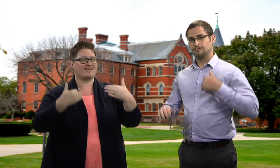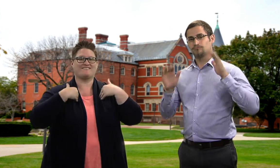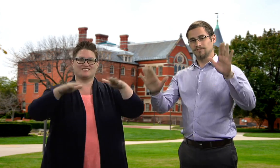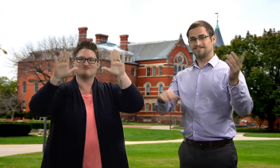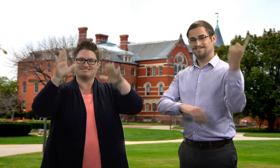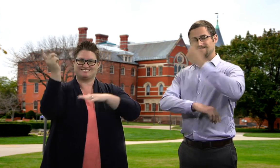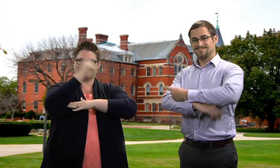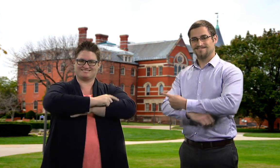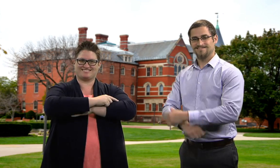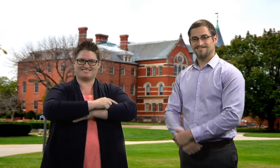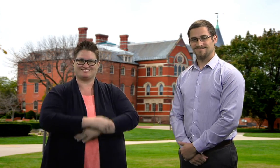Have a great day!